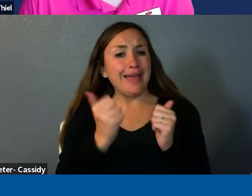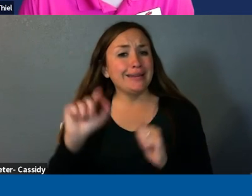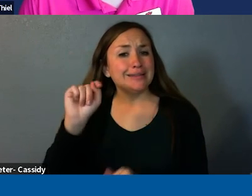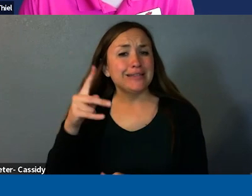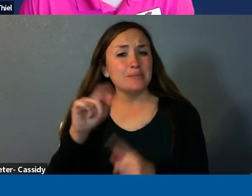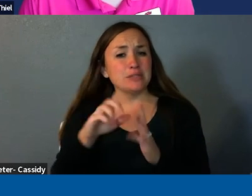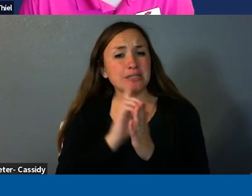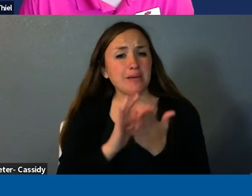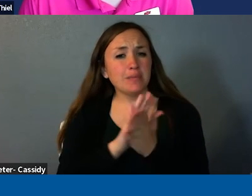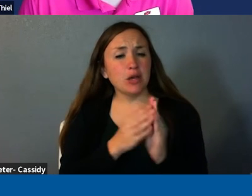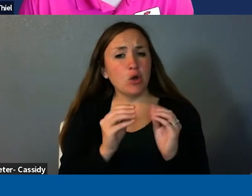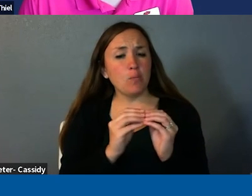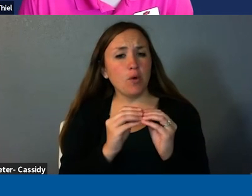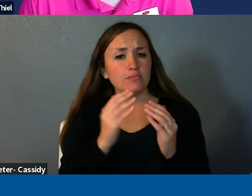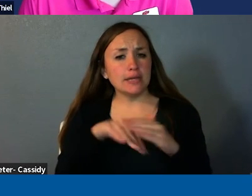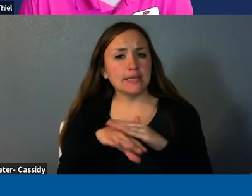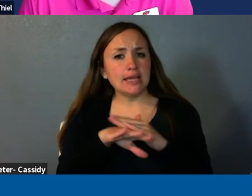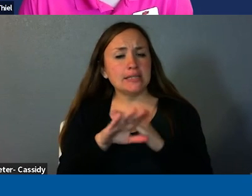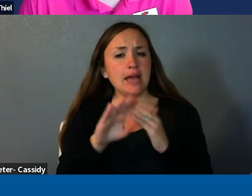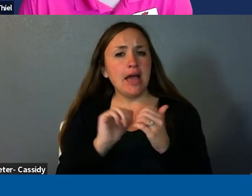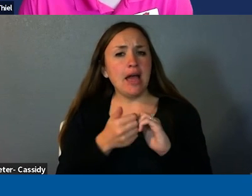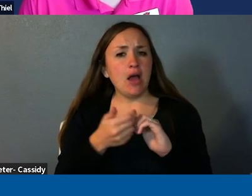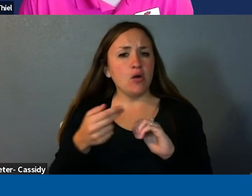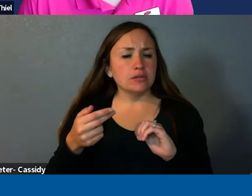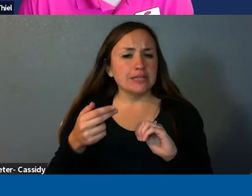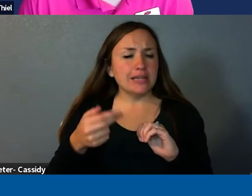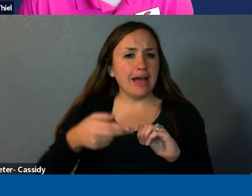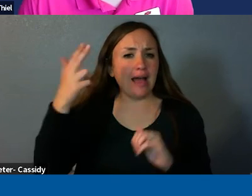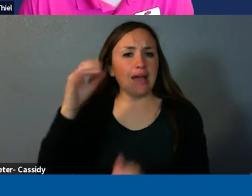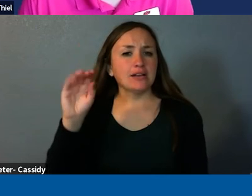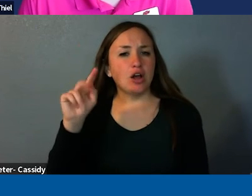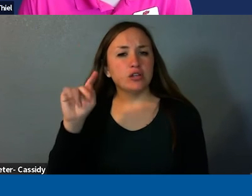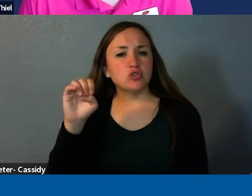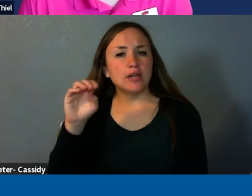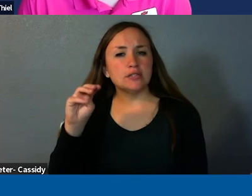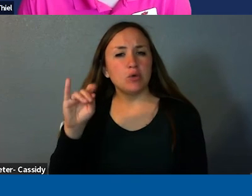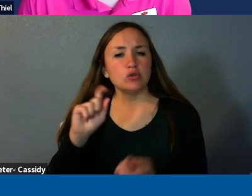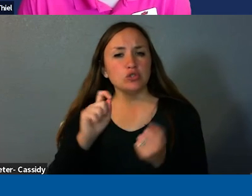What effect does the high contrast mode have on the graphic and what could I do to make the graphics more accessible